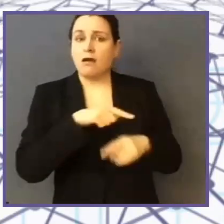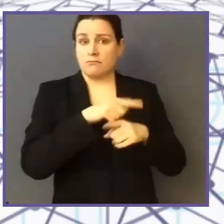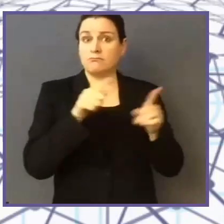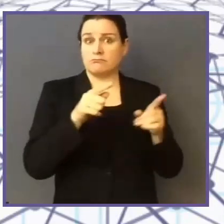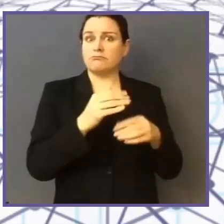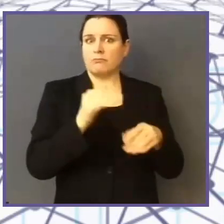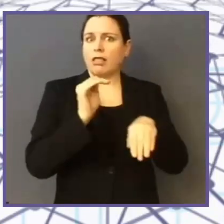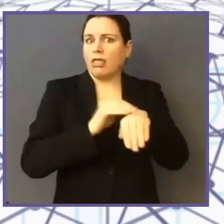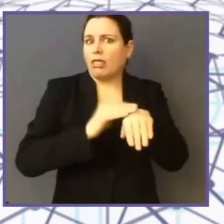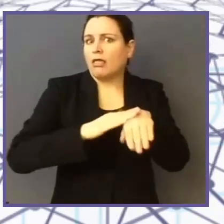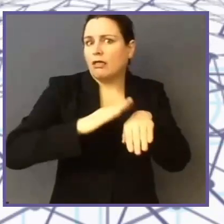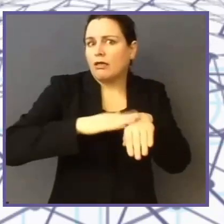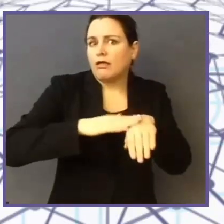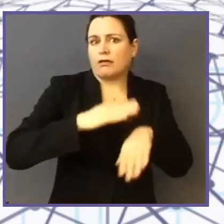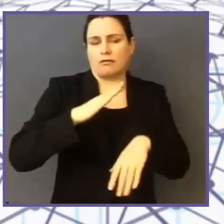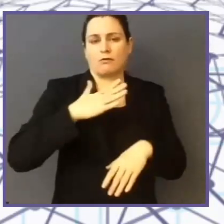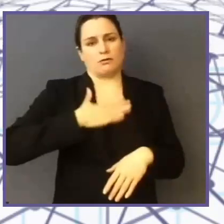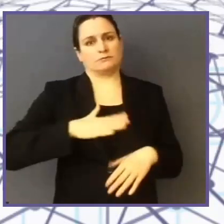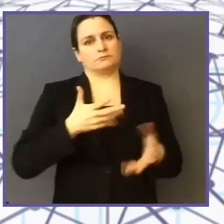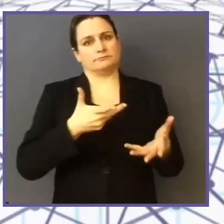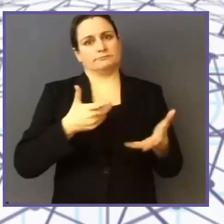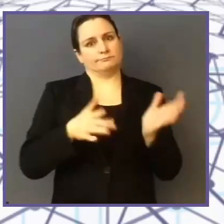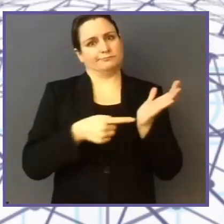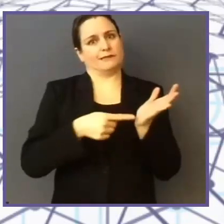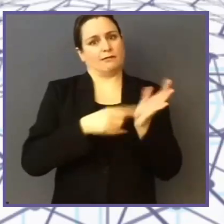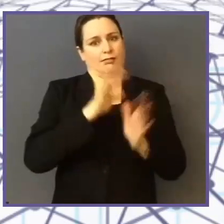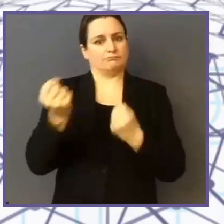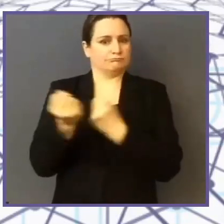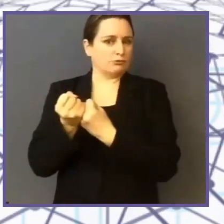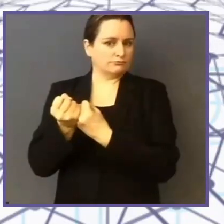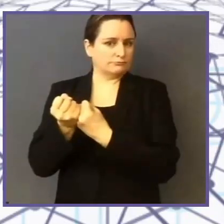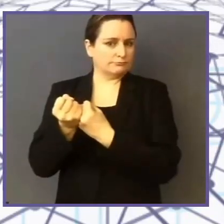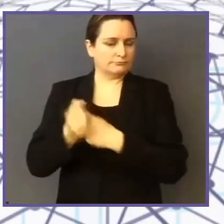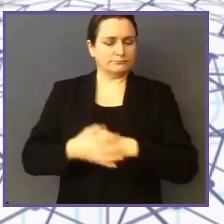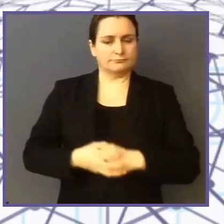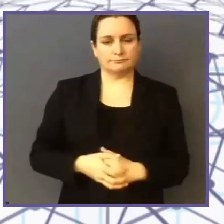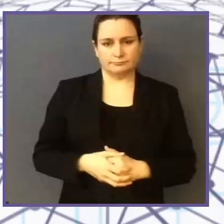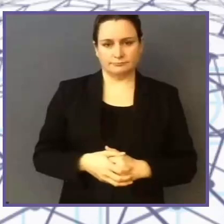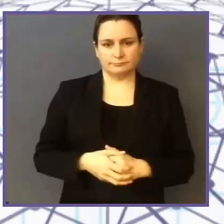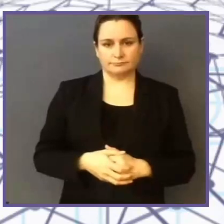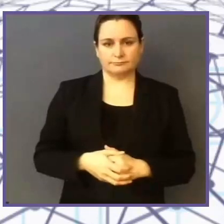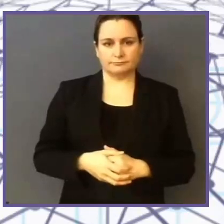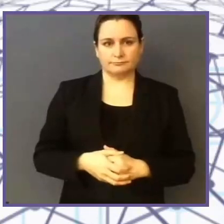And we hope to bridge this gap by bringing in the meaningful participation of OPDs.